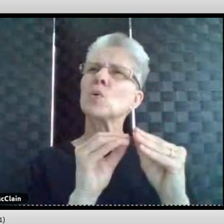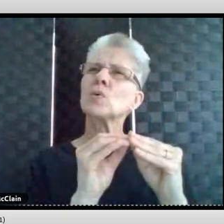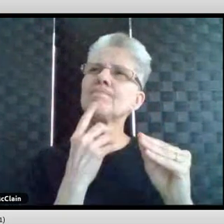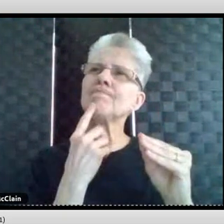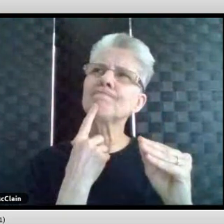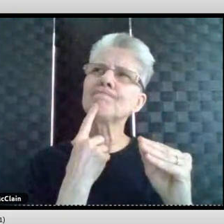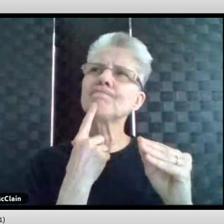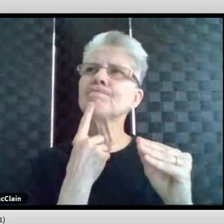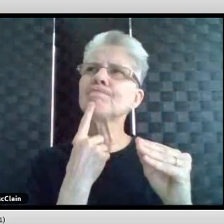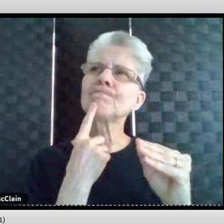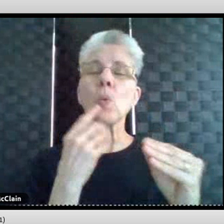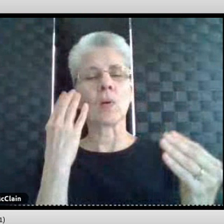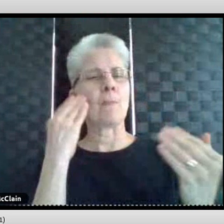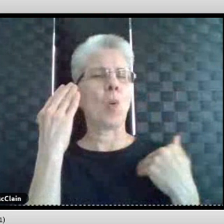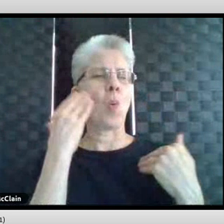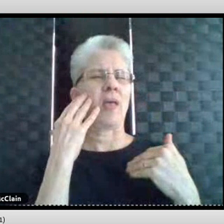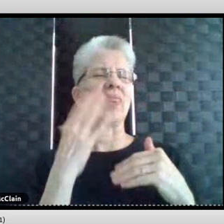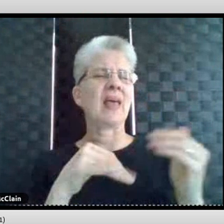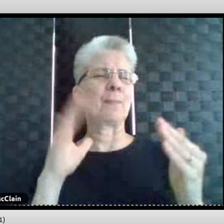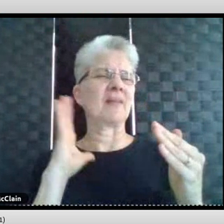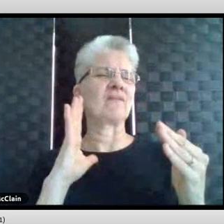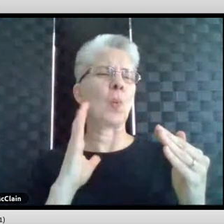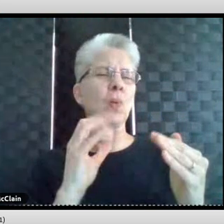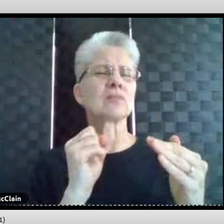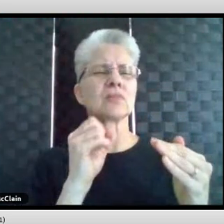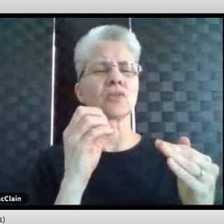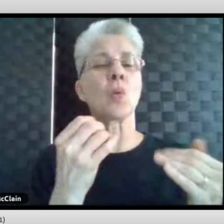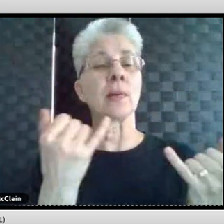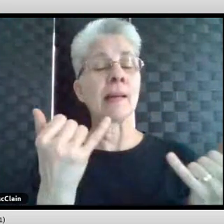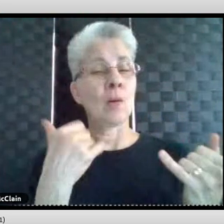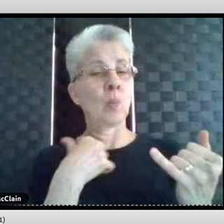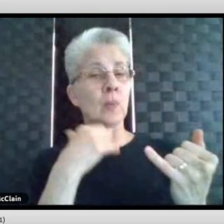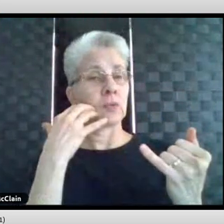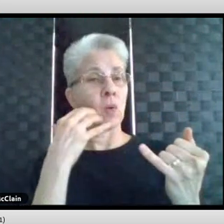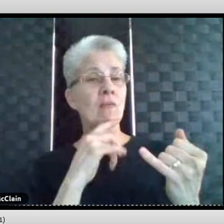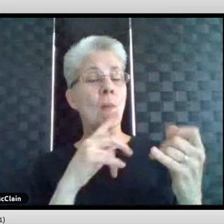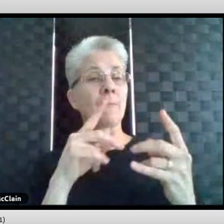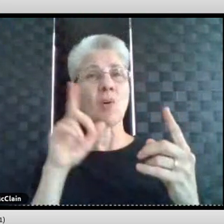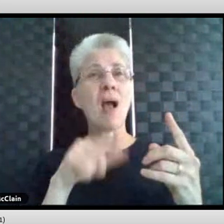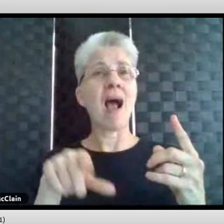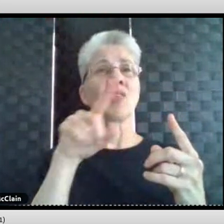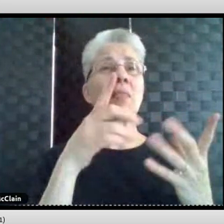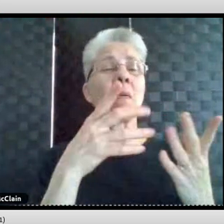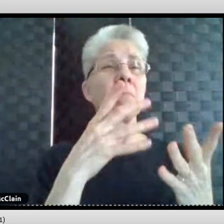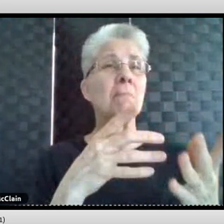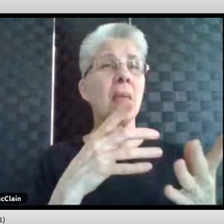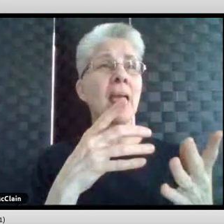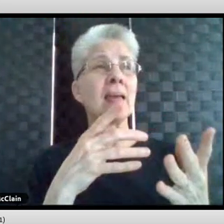We're more aware of them nowadays than we used to be. And so now we know that there are people out there that may need things from our library